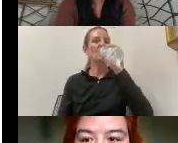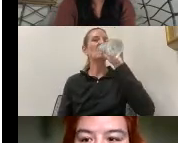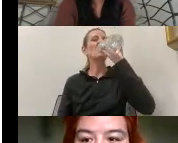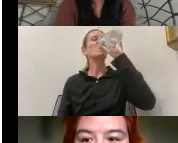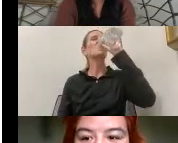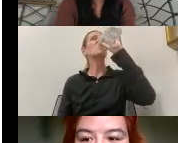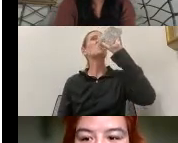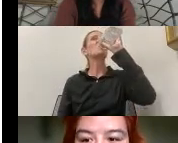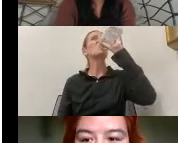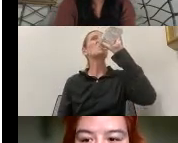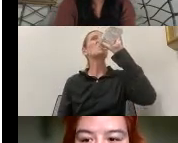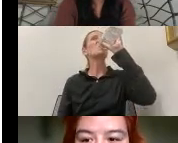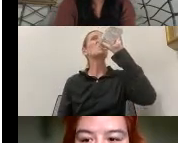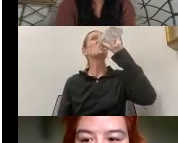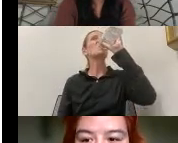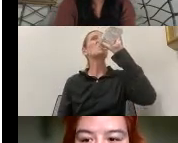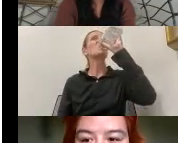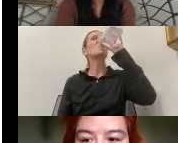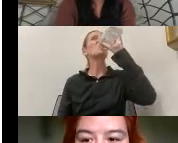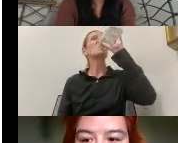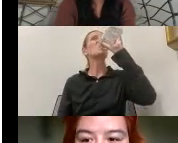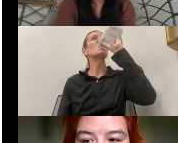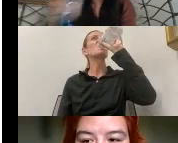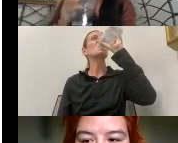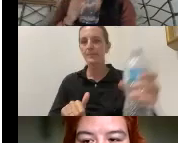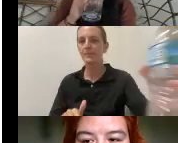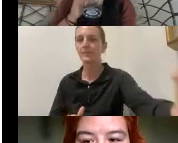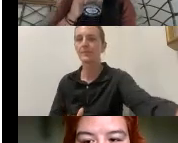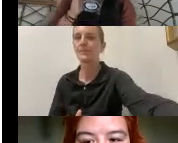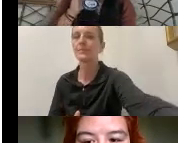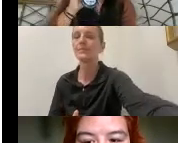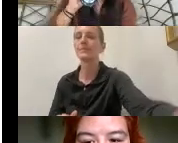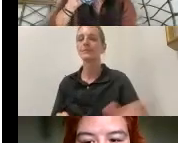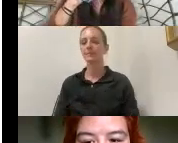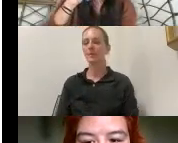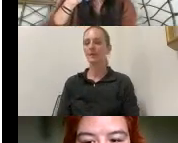I'll tackle the first here: how do you know community is ready to plan step forward post